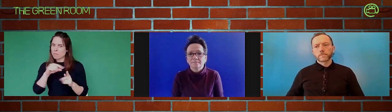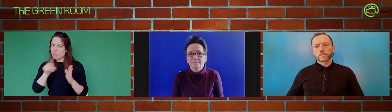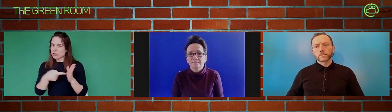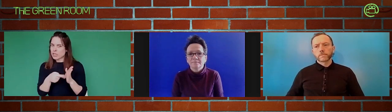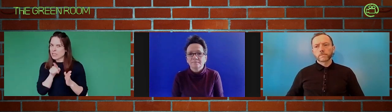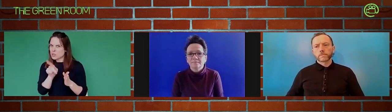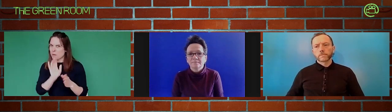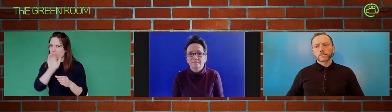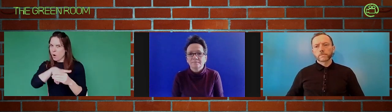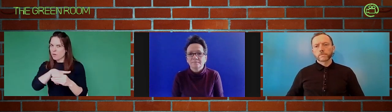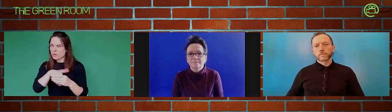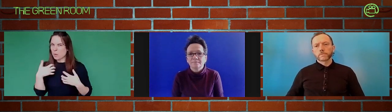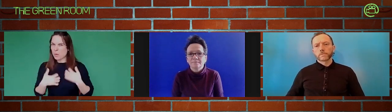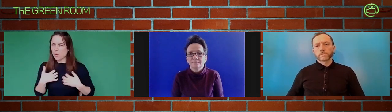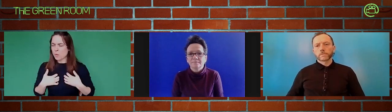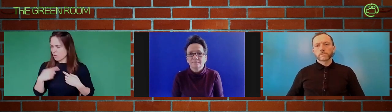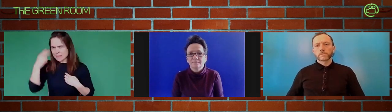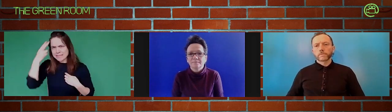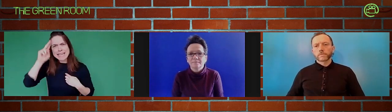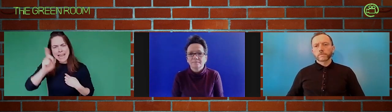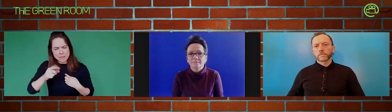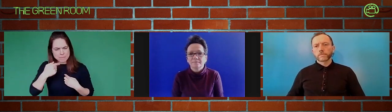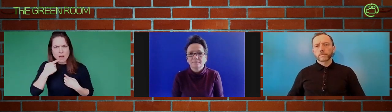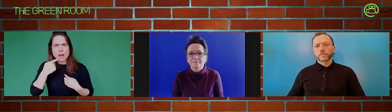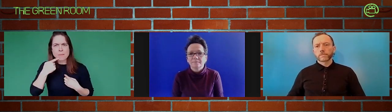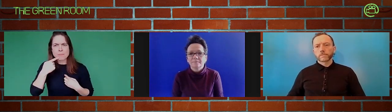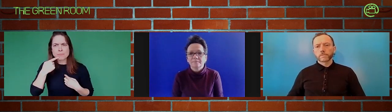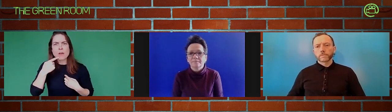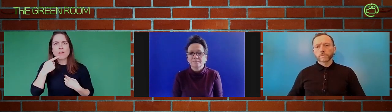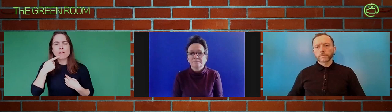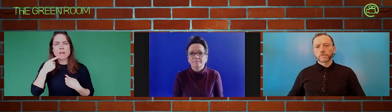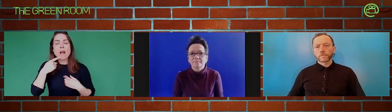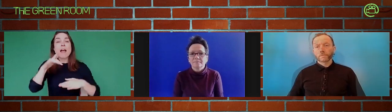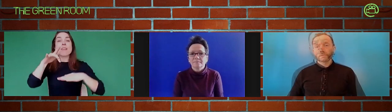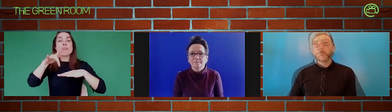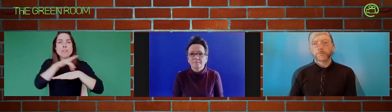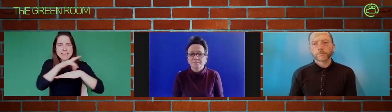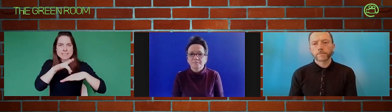myself what it's called, It's called theatre technical BSL.